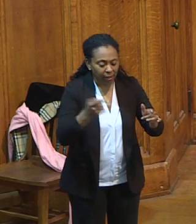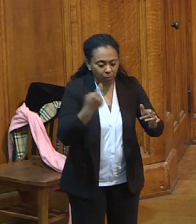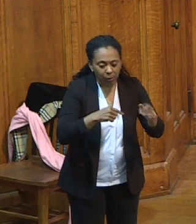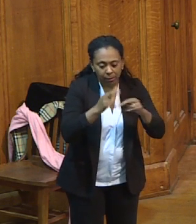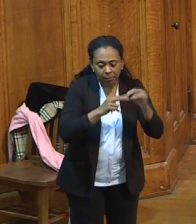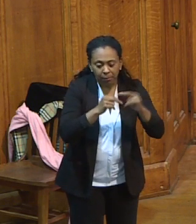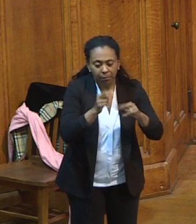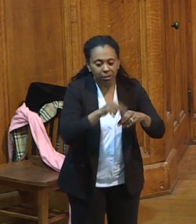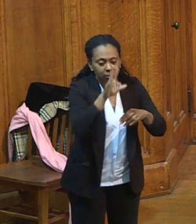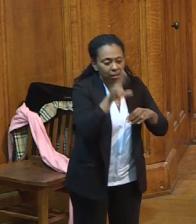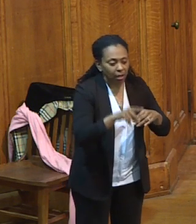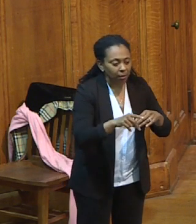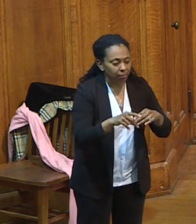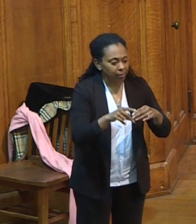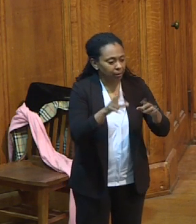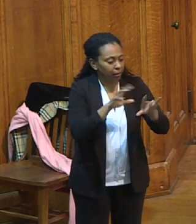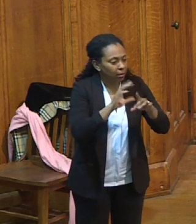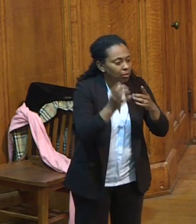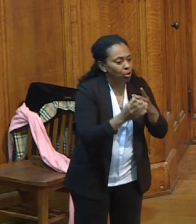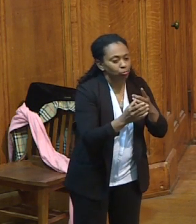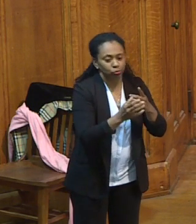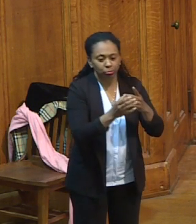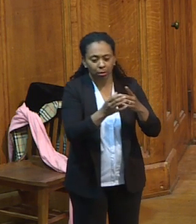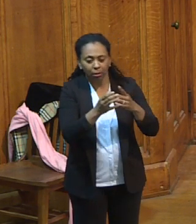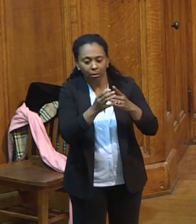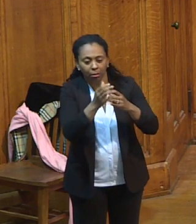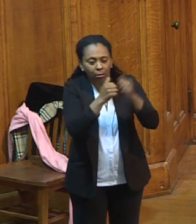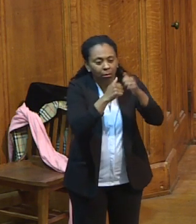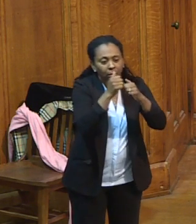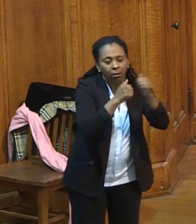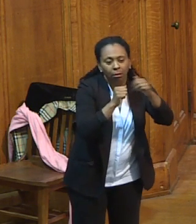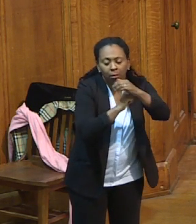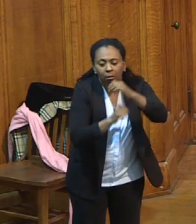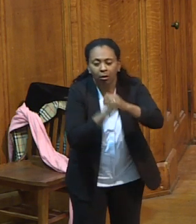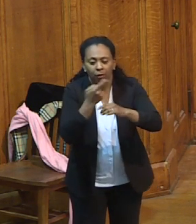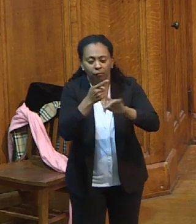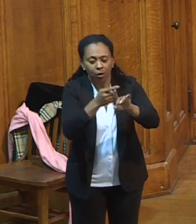cultural scaffolding from communications systems